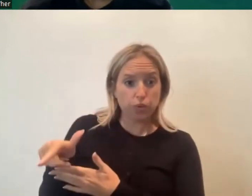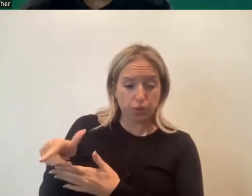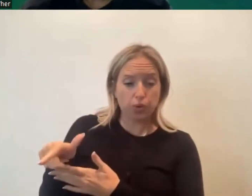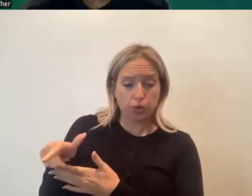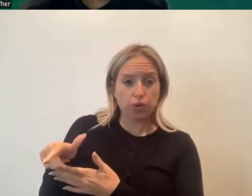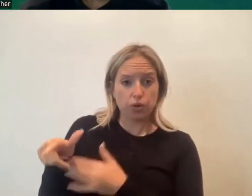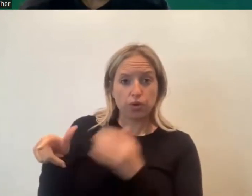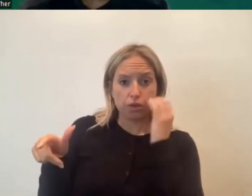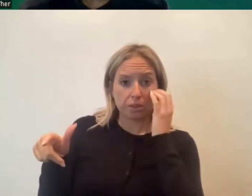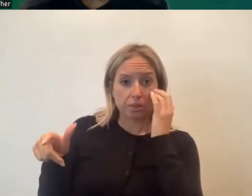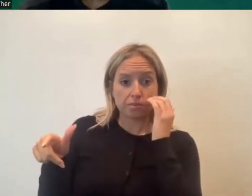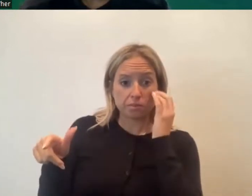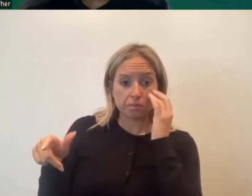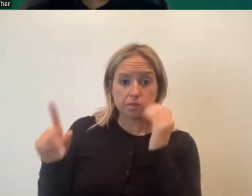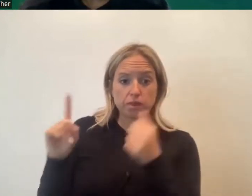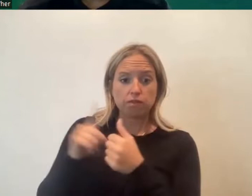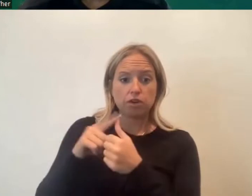appeal.